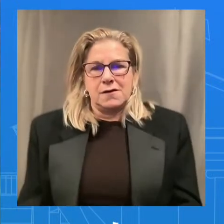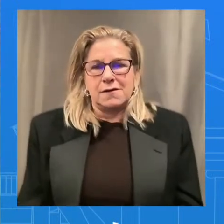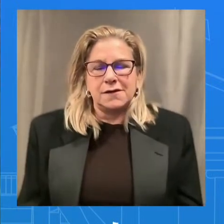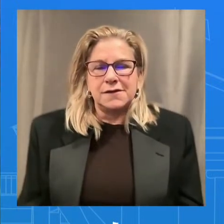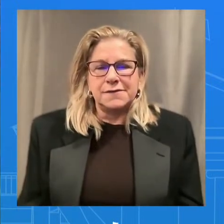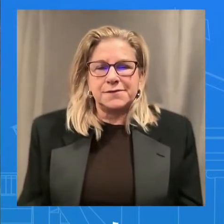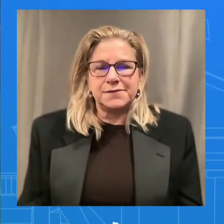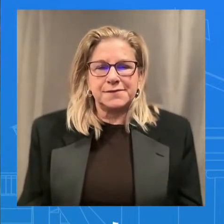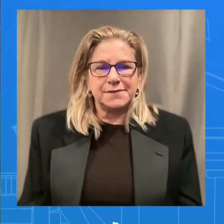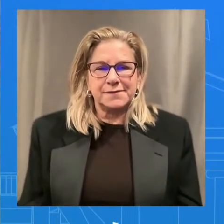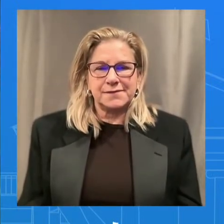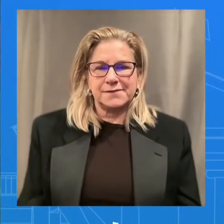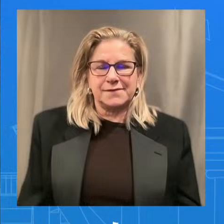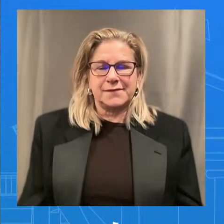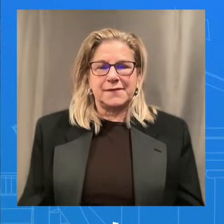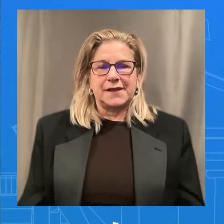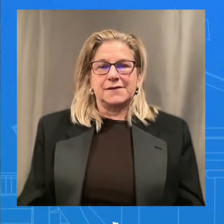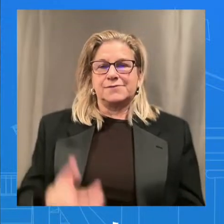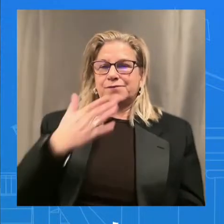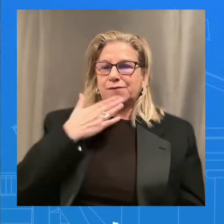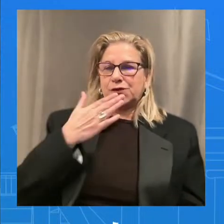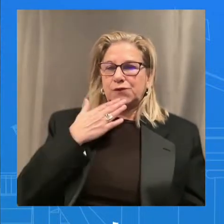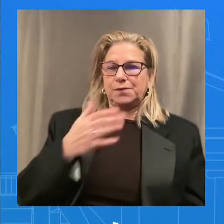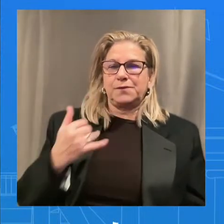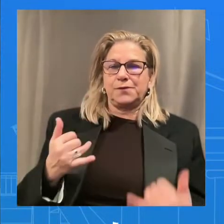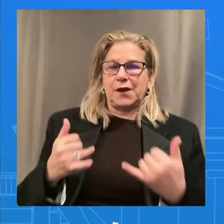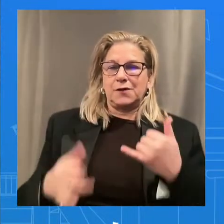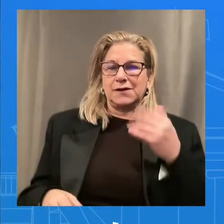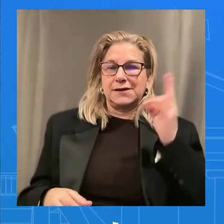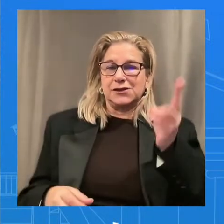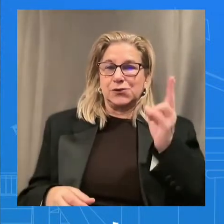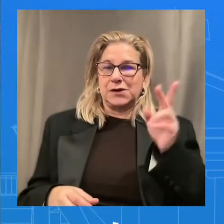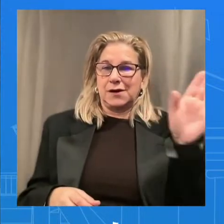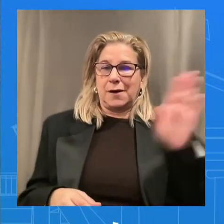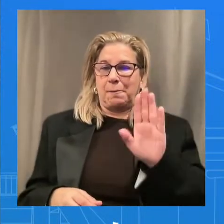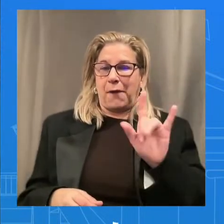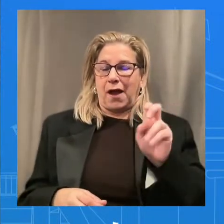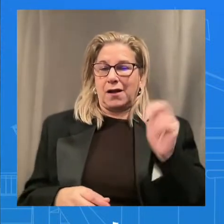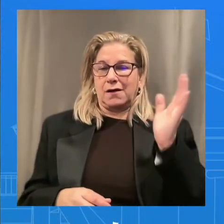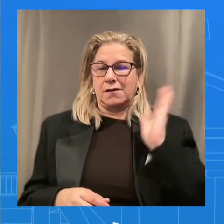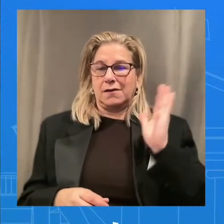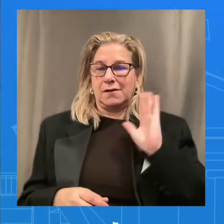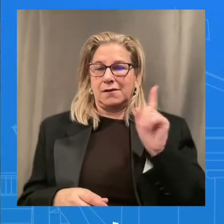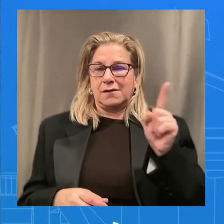and probably end up summarizing it in two to three sentences. How would you write those two to three sentences?